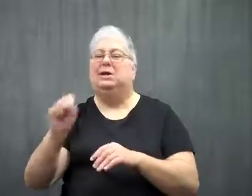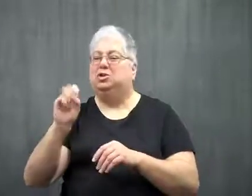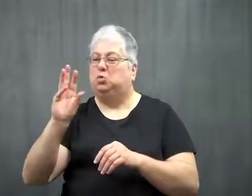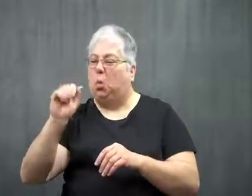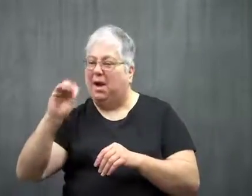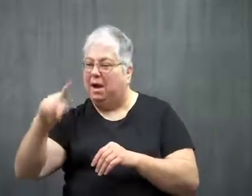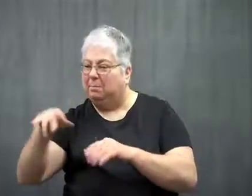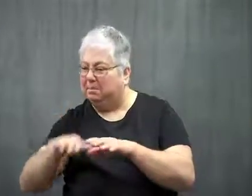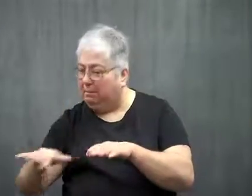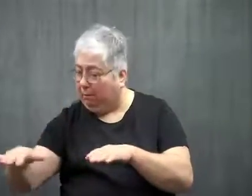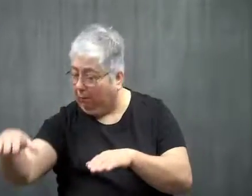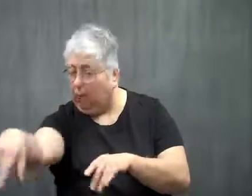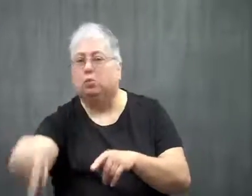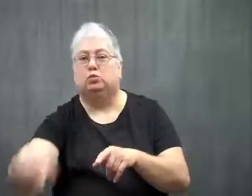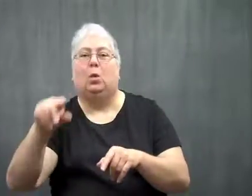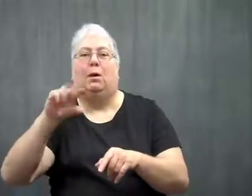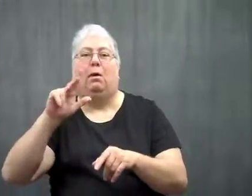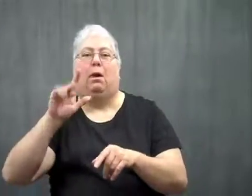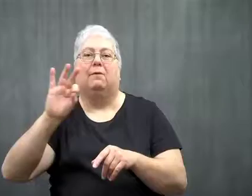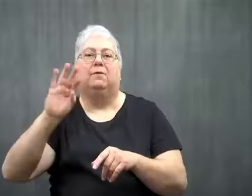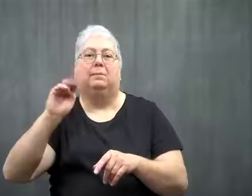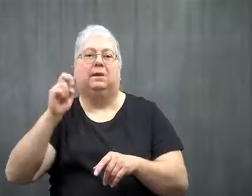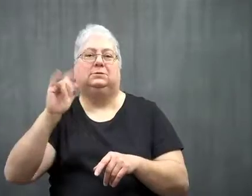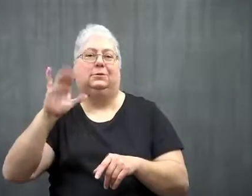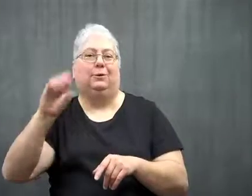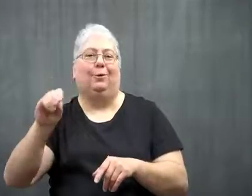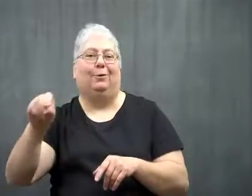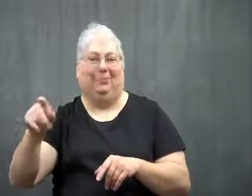The water goes through swamps and ends up in the Gulf of Mexico.